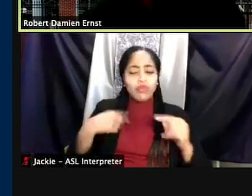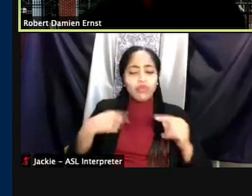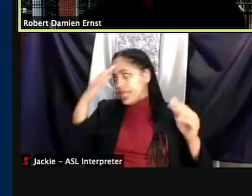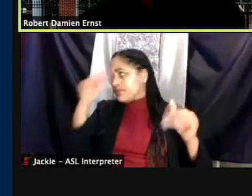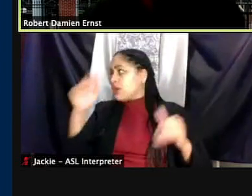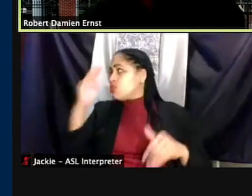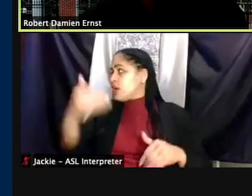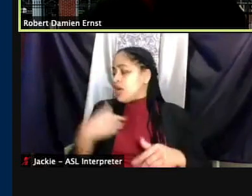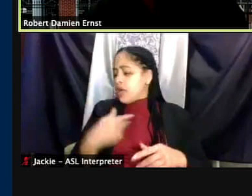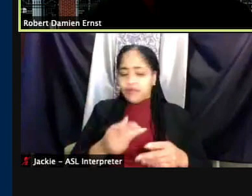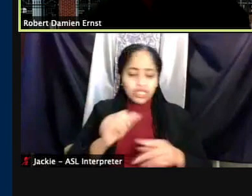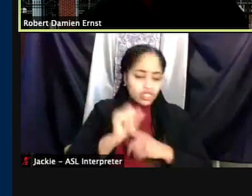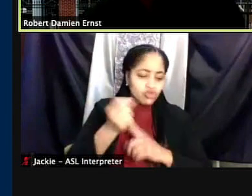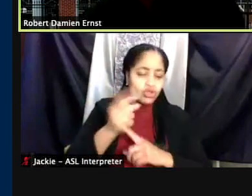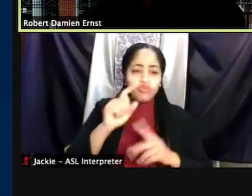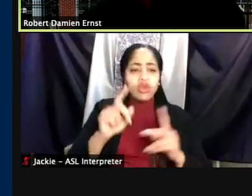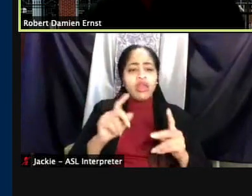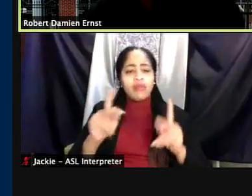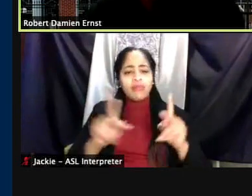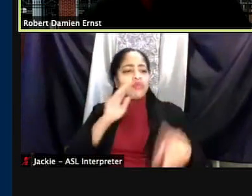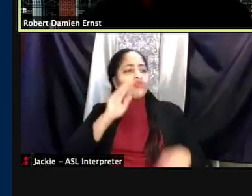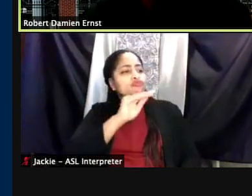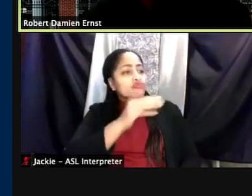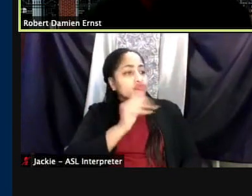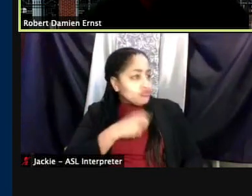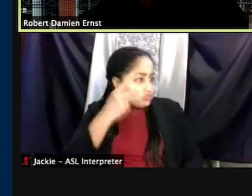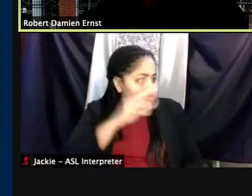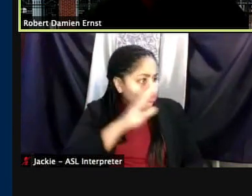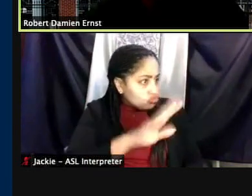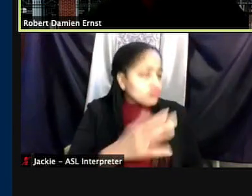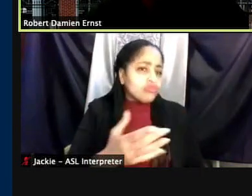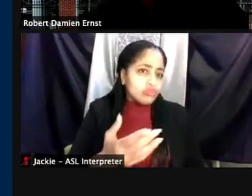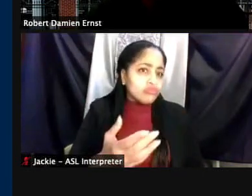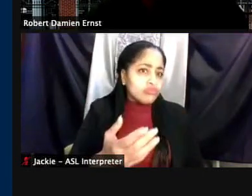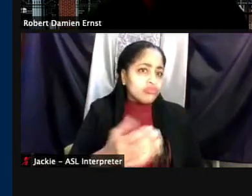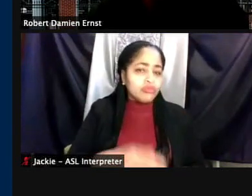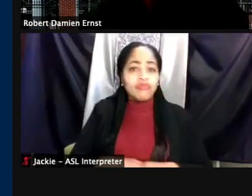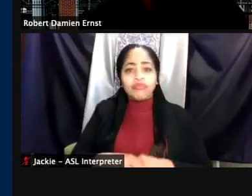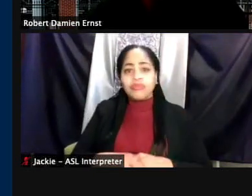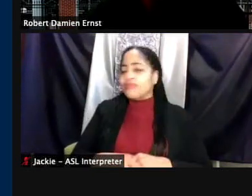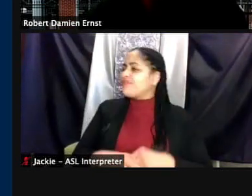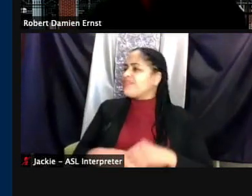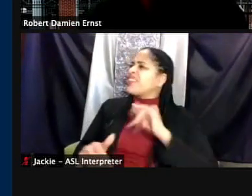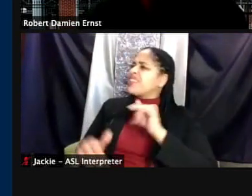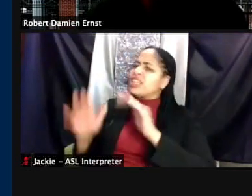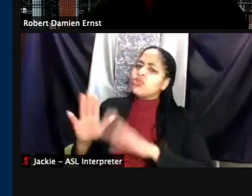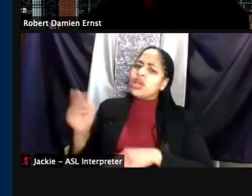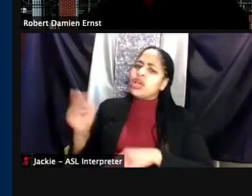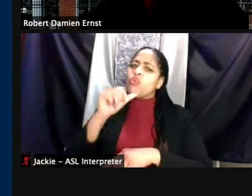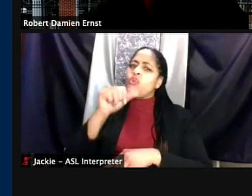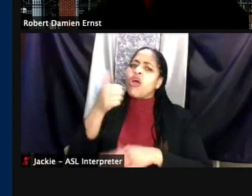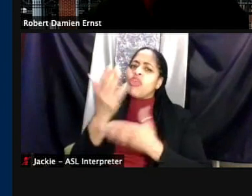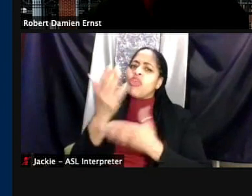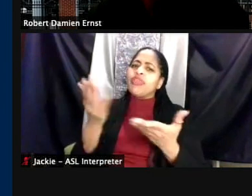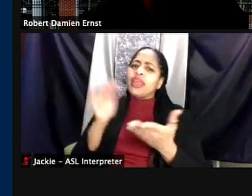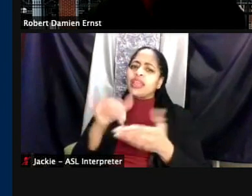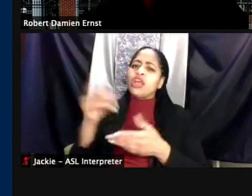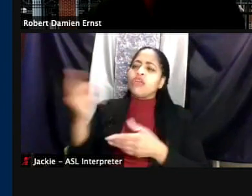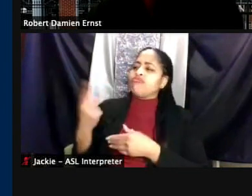where people will be asking them to look at that. That's great. One other piece that you and I had talked about